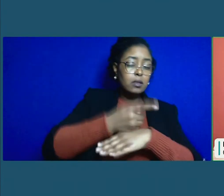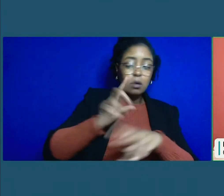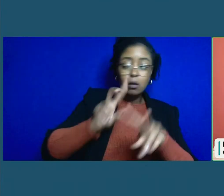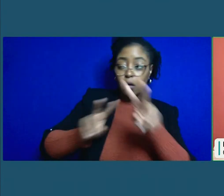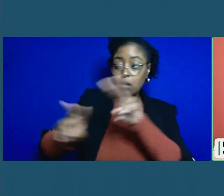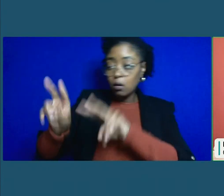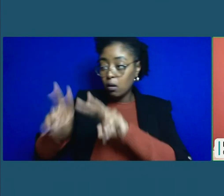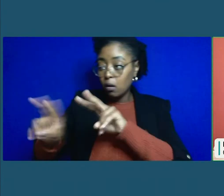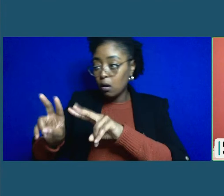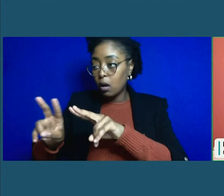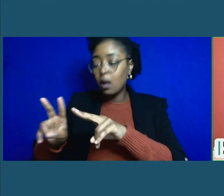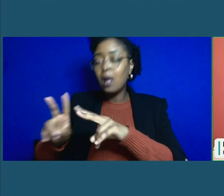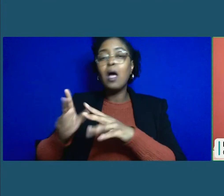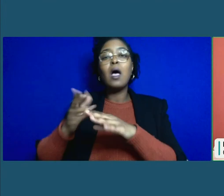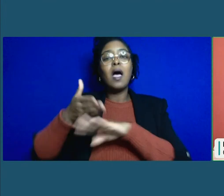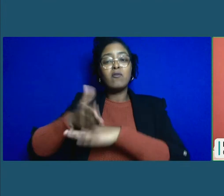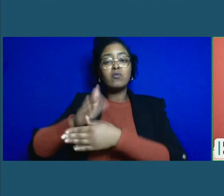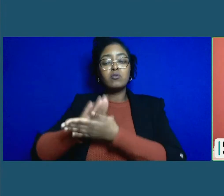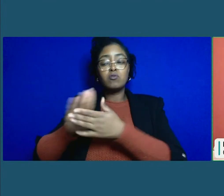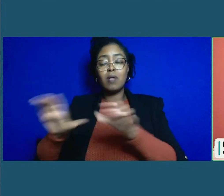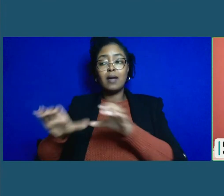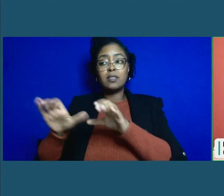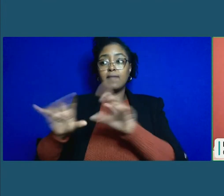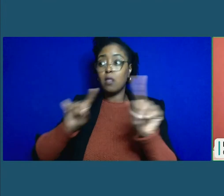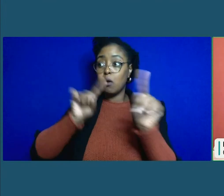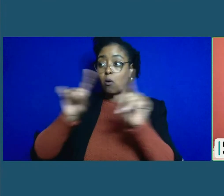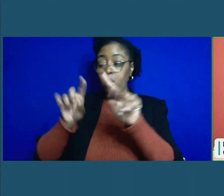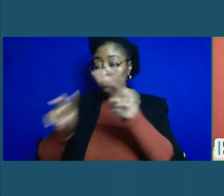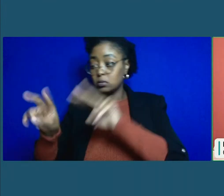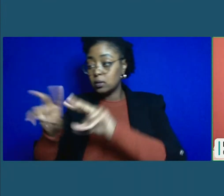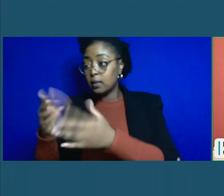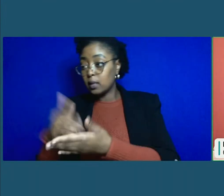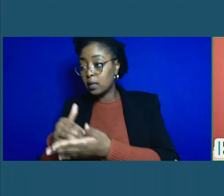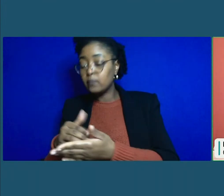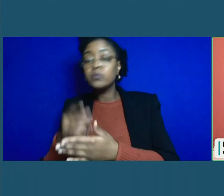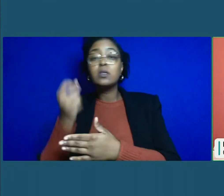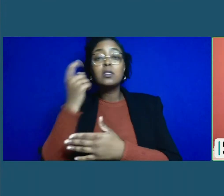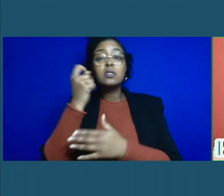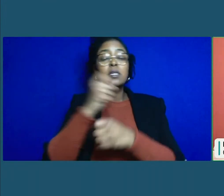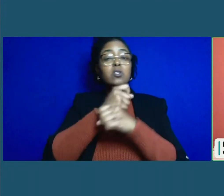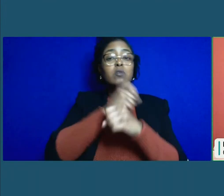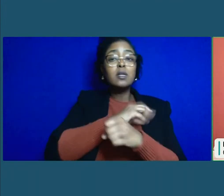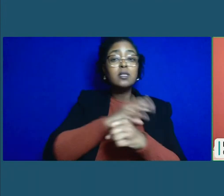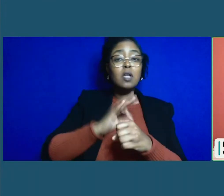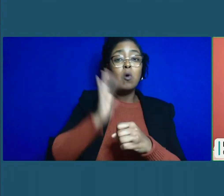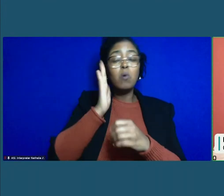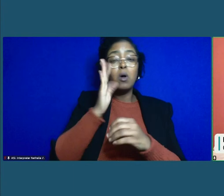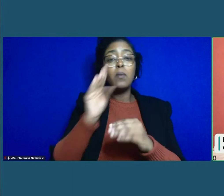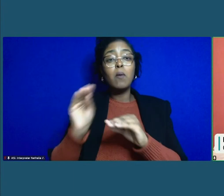at the end of the day, enduring extracurricular activities where we're at where our security